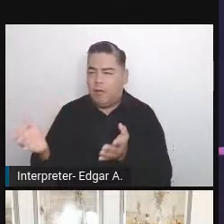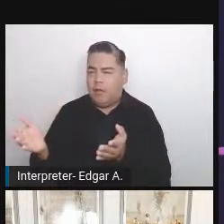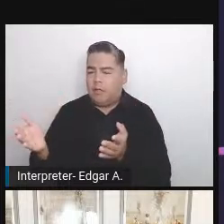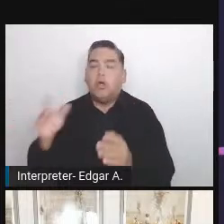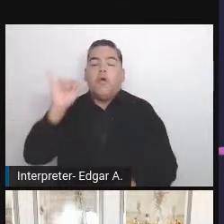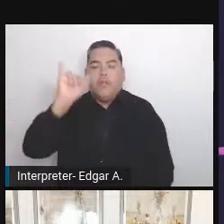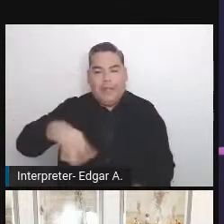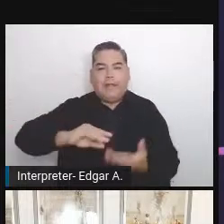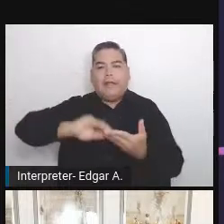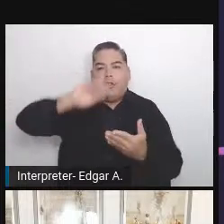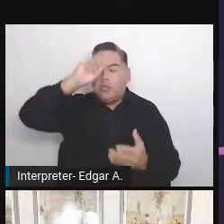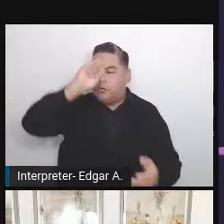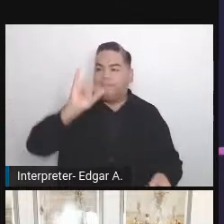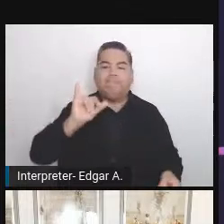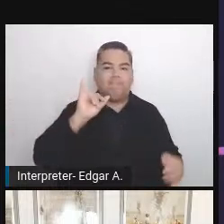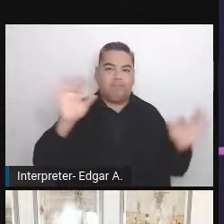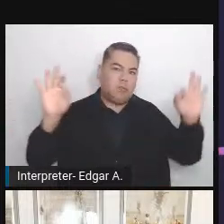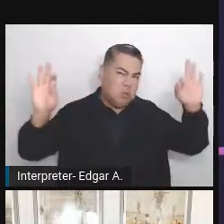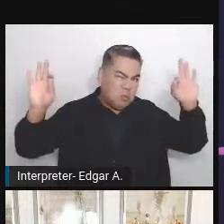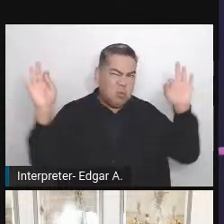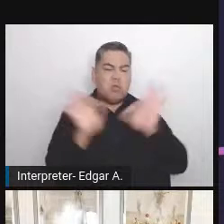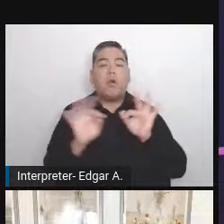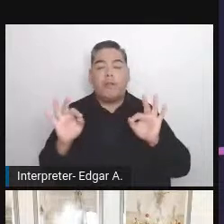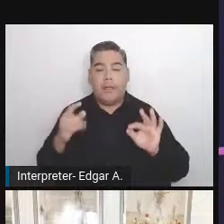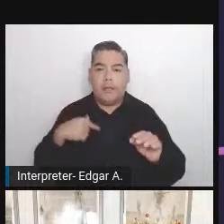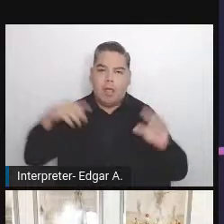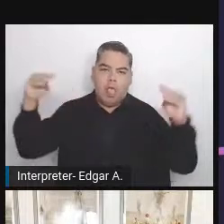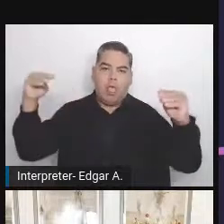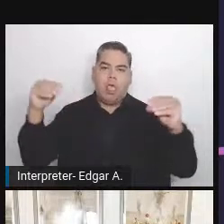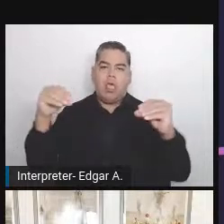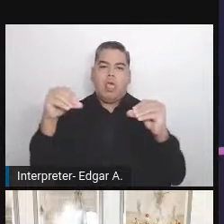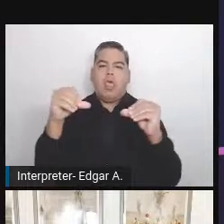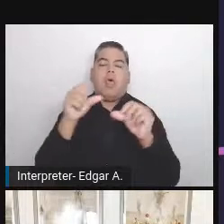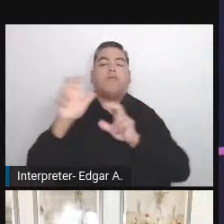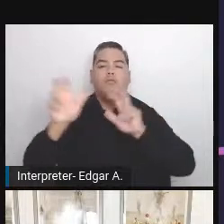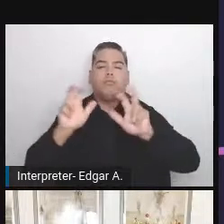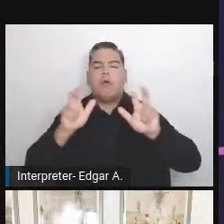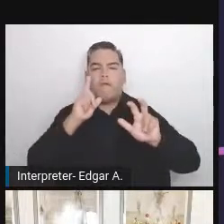This was a true eye-opener for me. It is